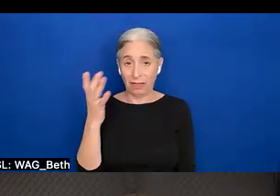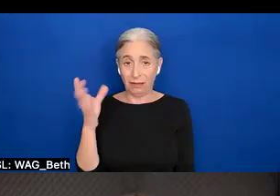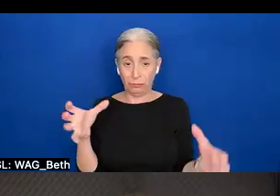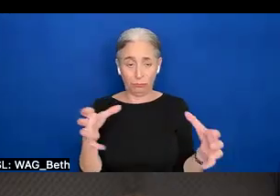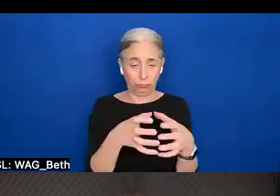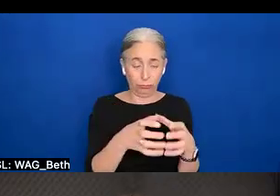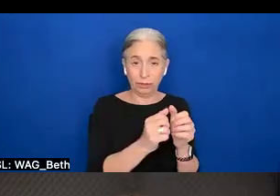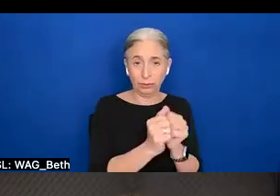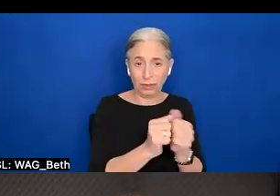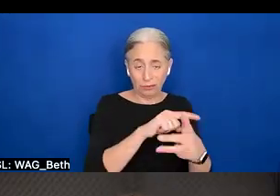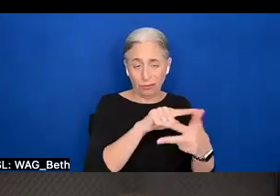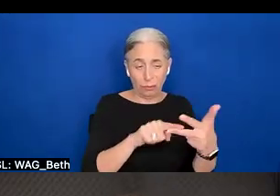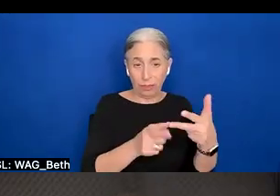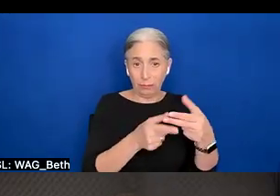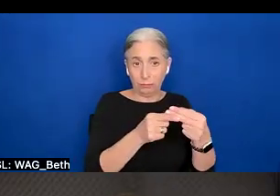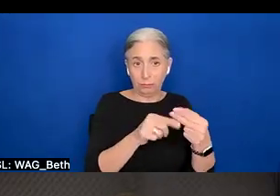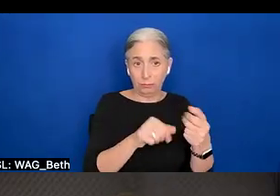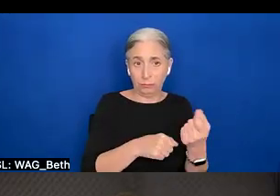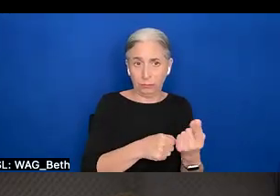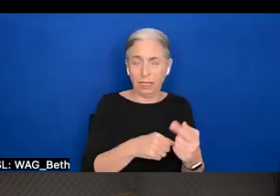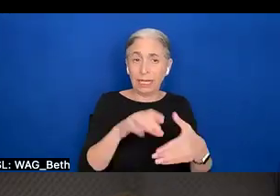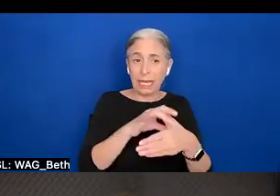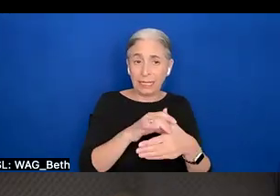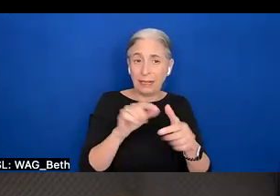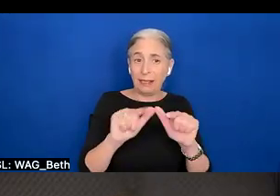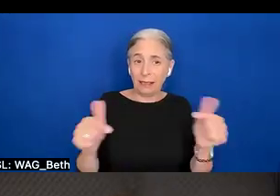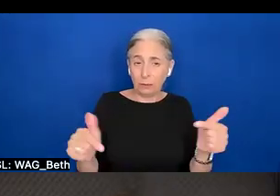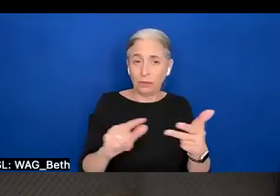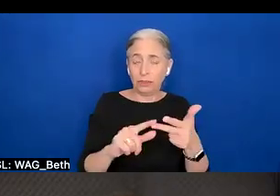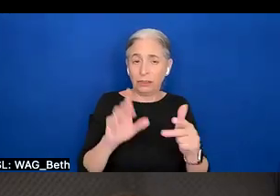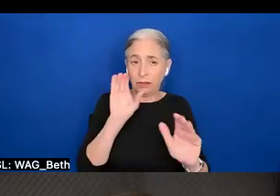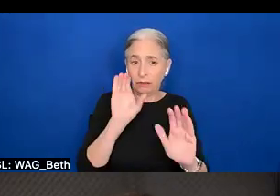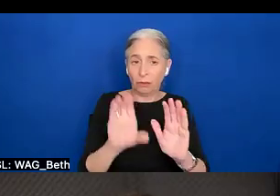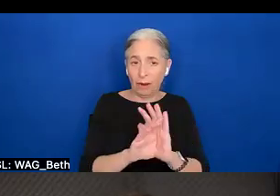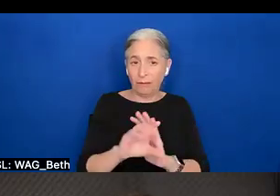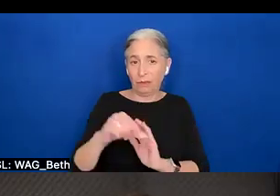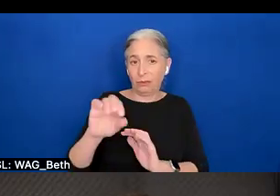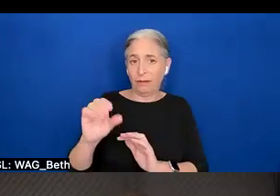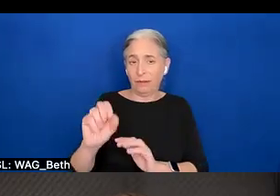So, content, language, and graphic design should work